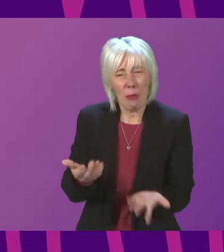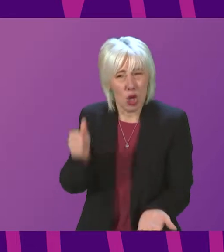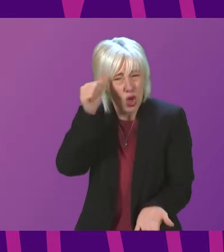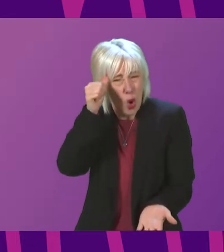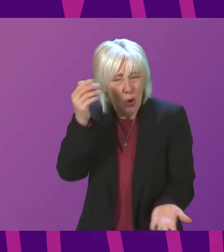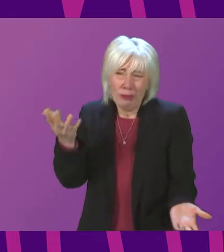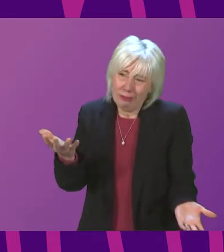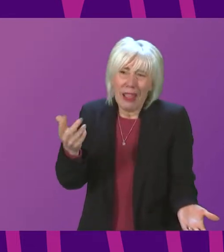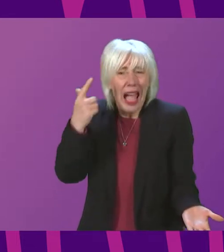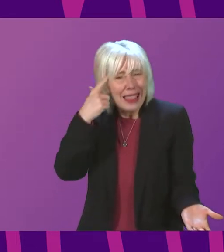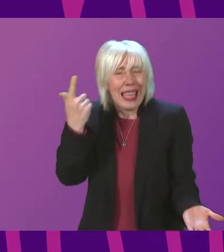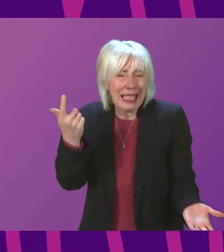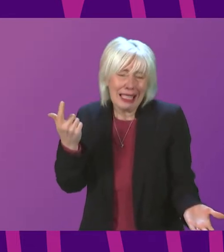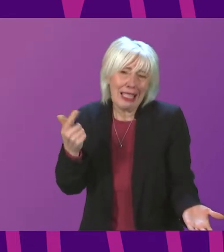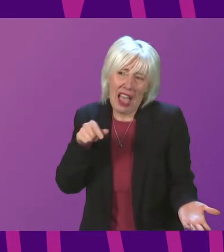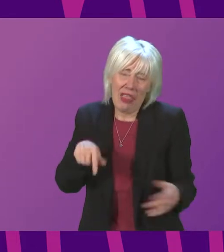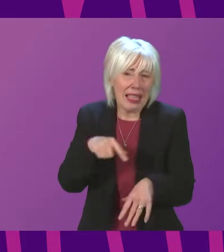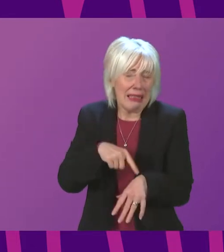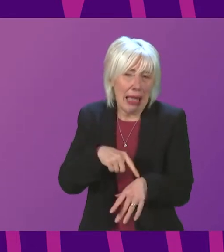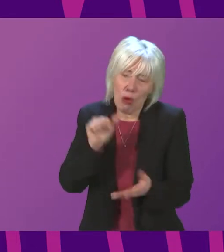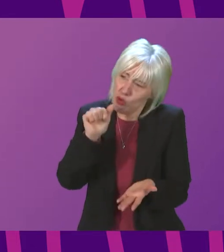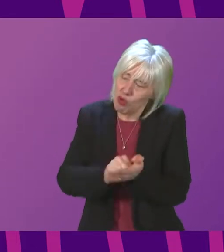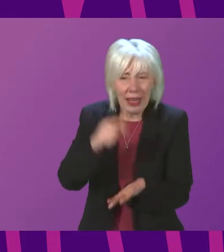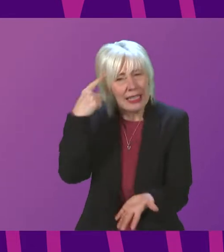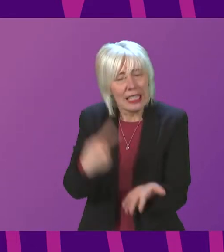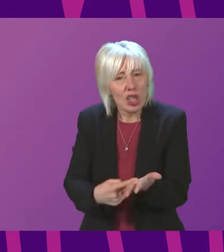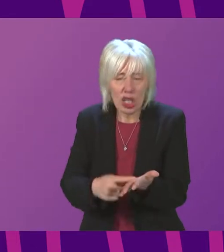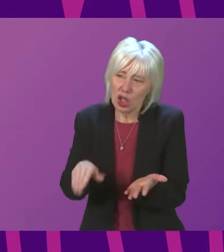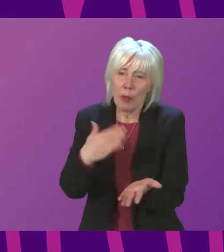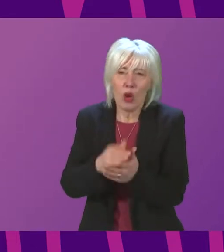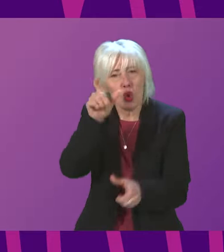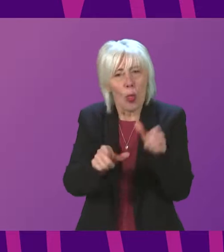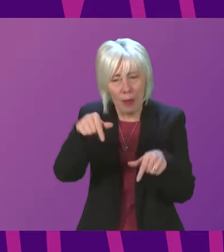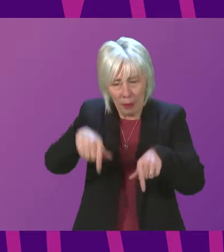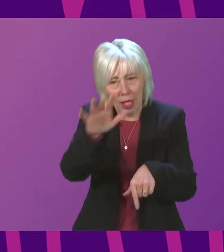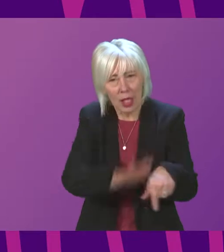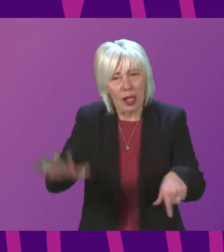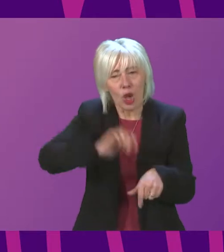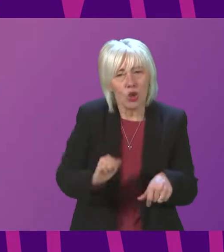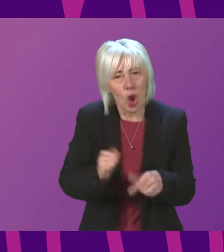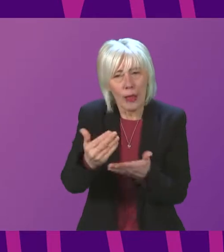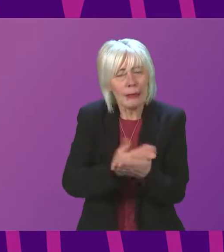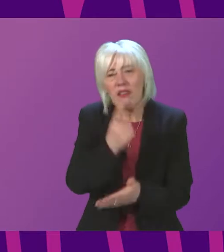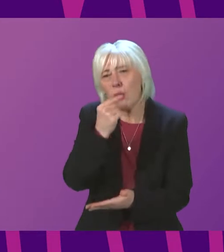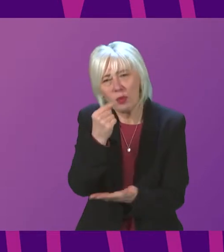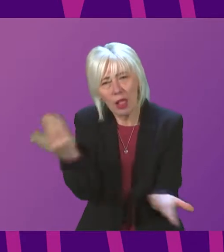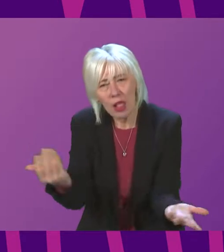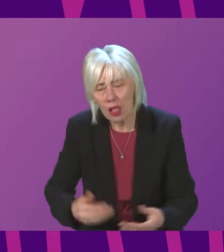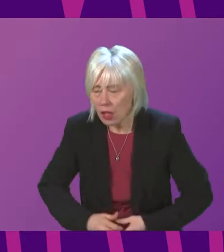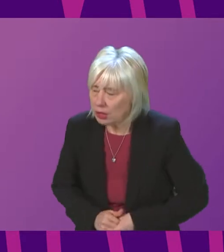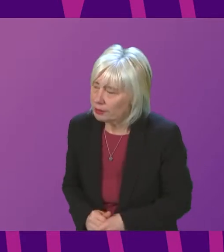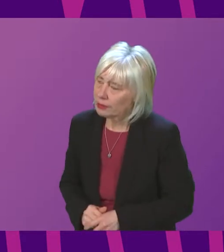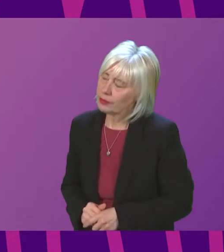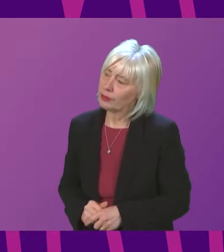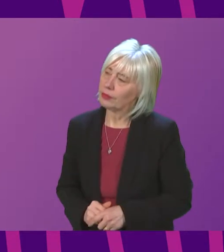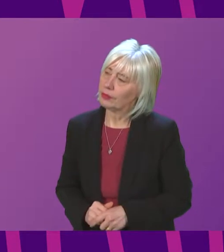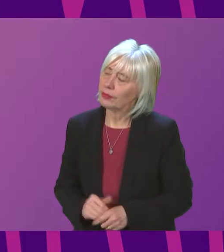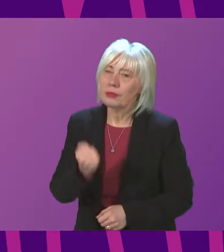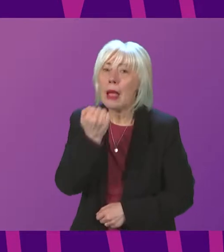I think that we took the right decisions to try to keep people in Scotland as safe as